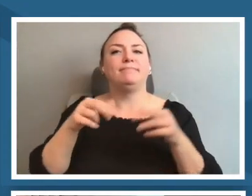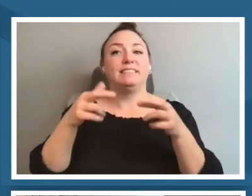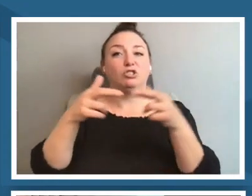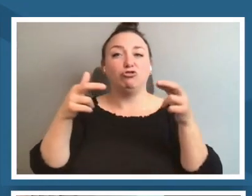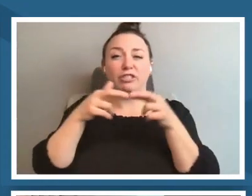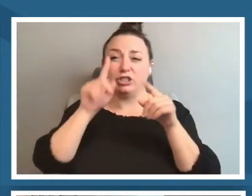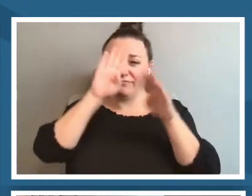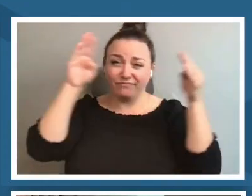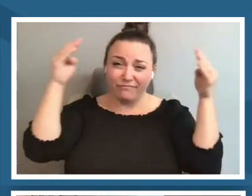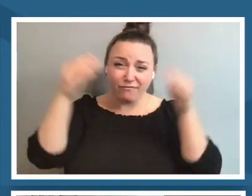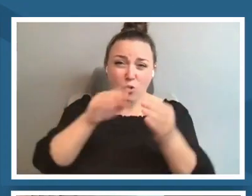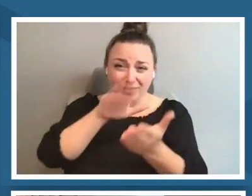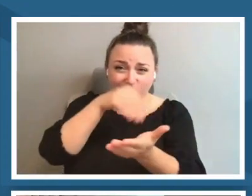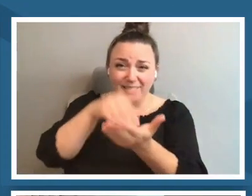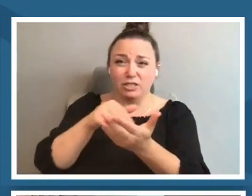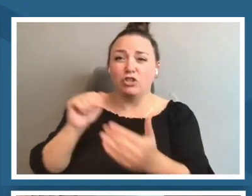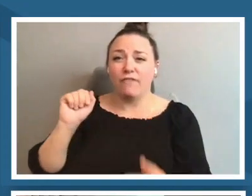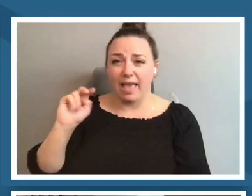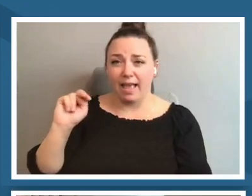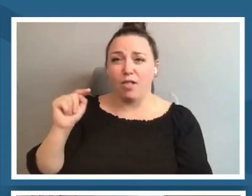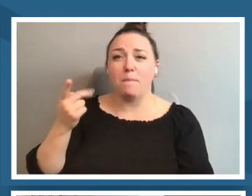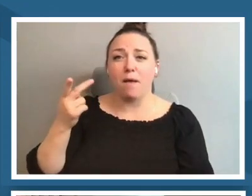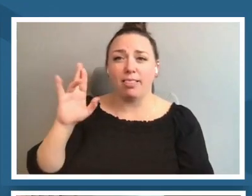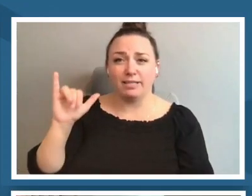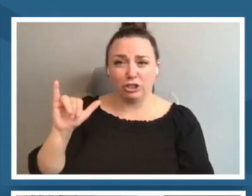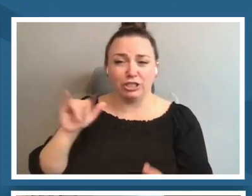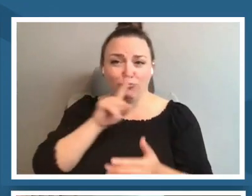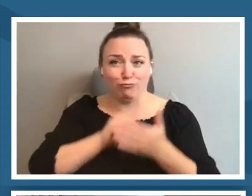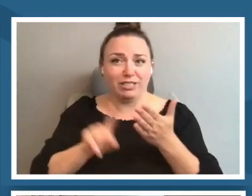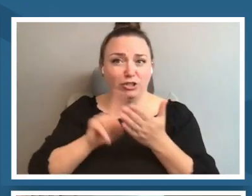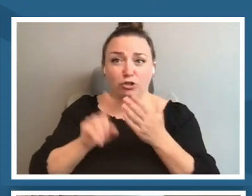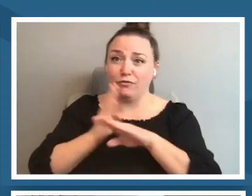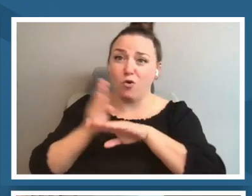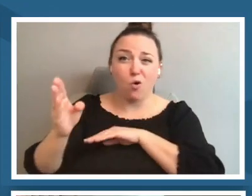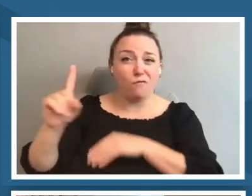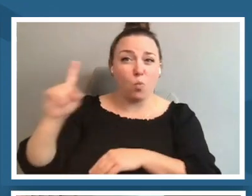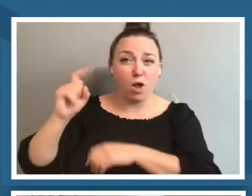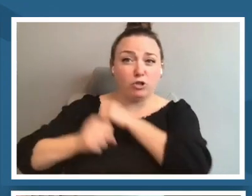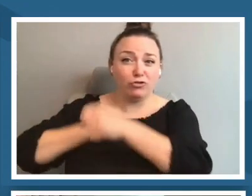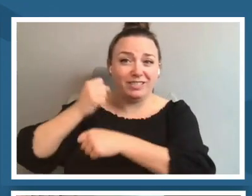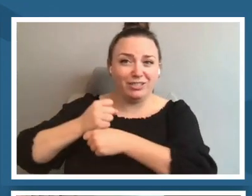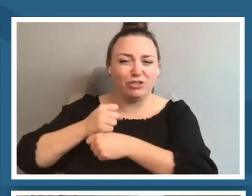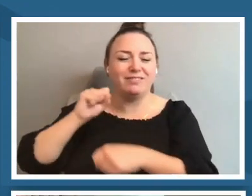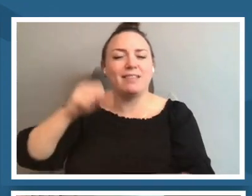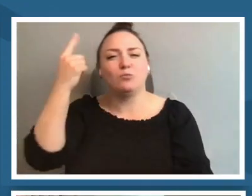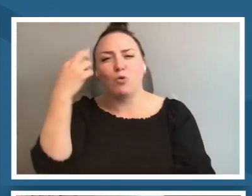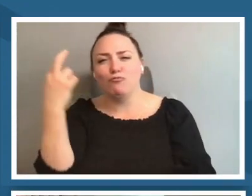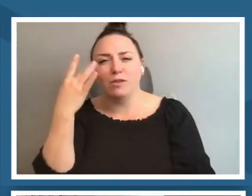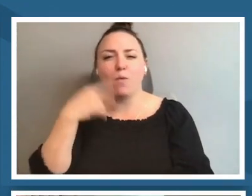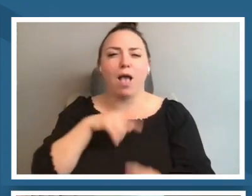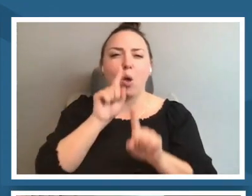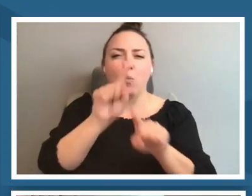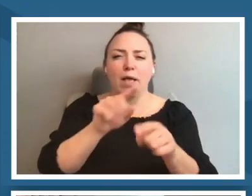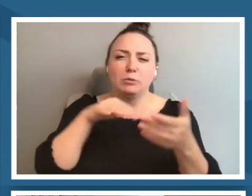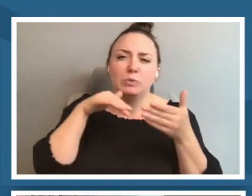research for over a century and that's in part why i went to kind of study um